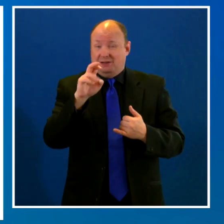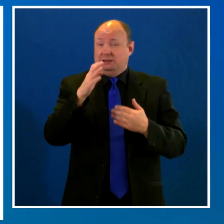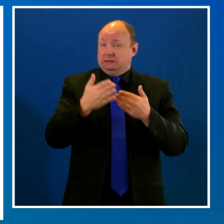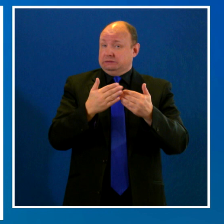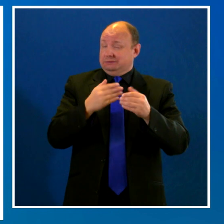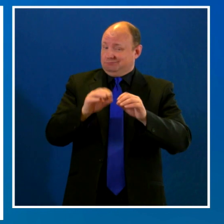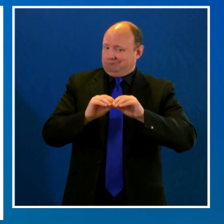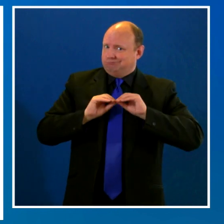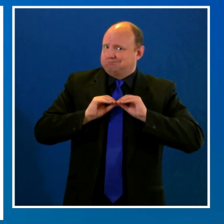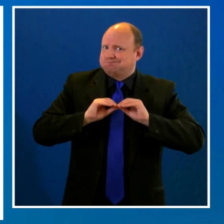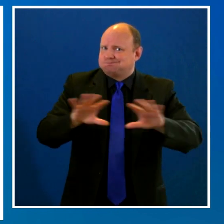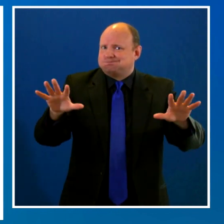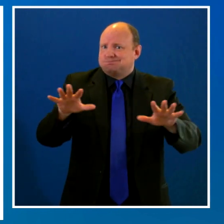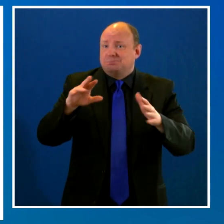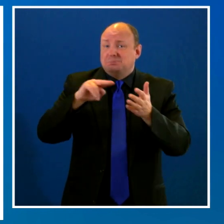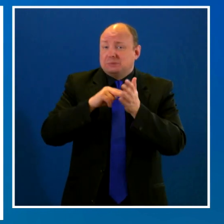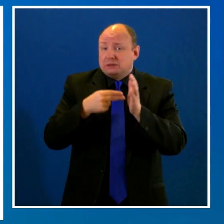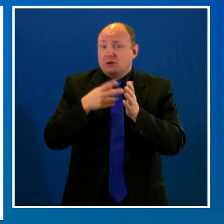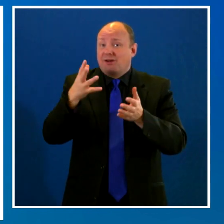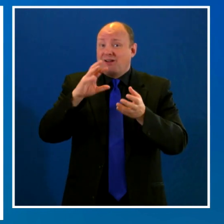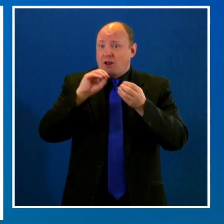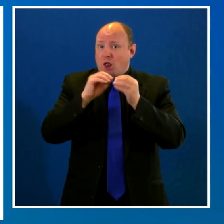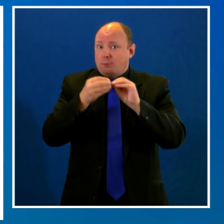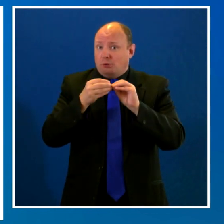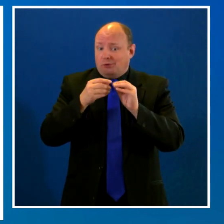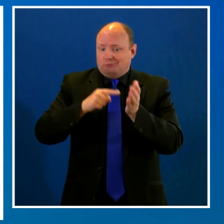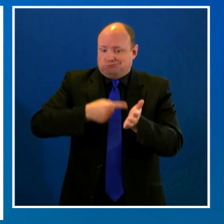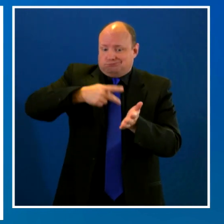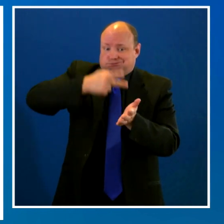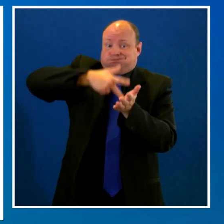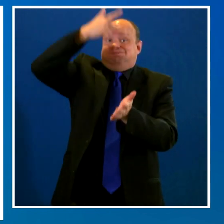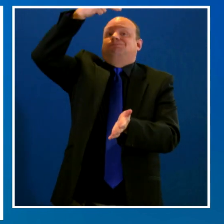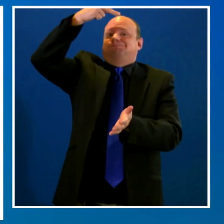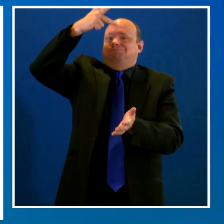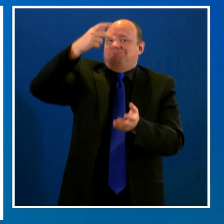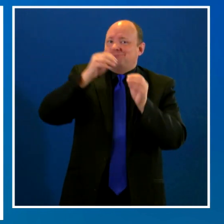daily case rate in Clark County in just one month, going from a